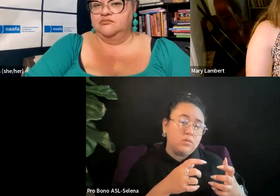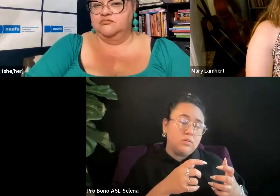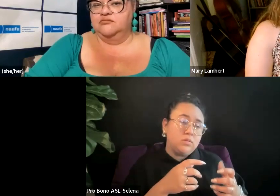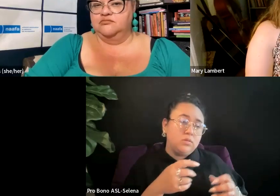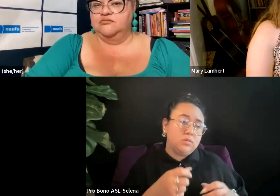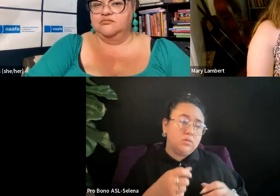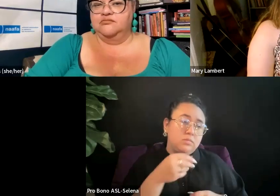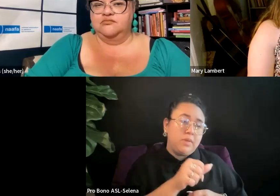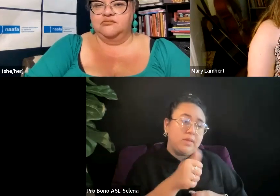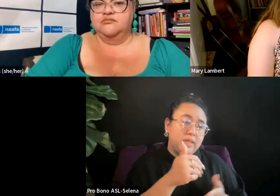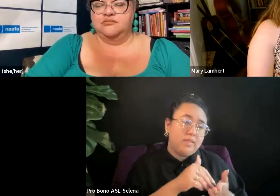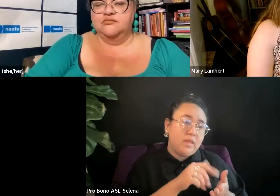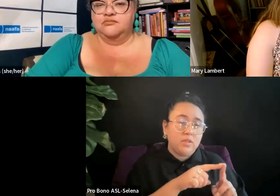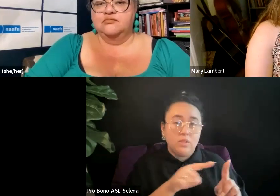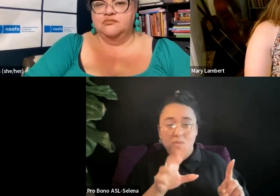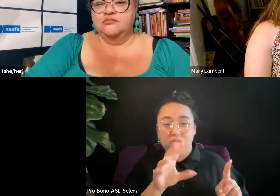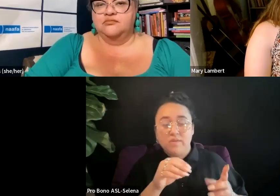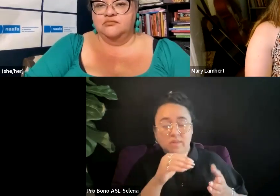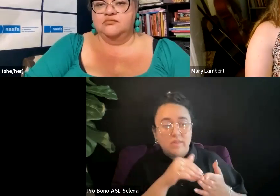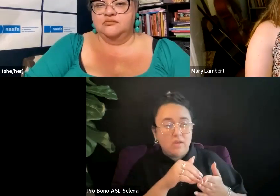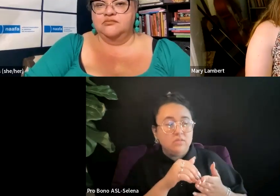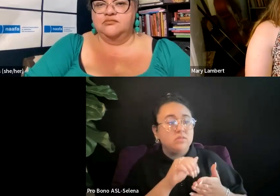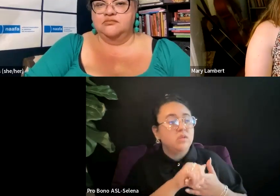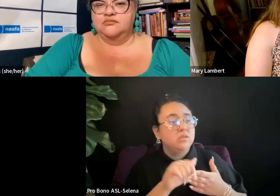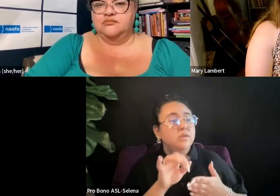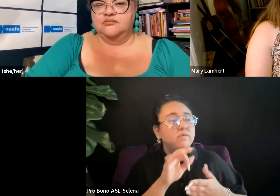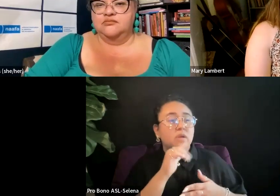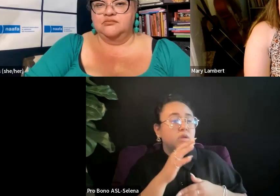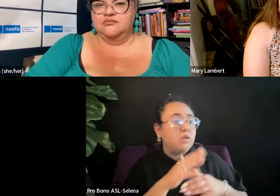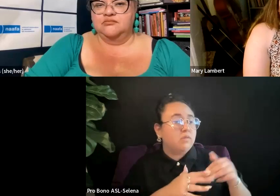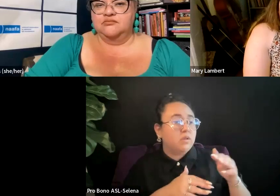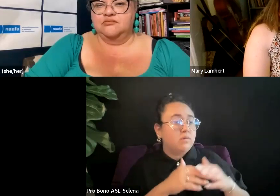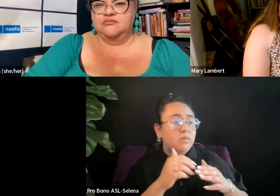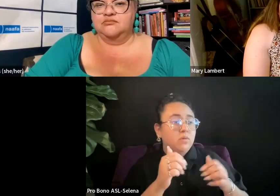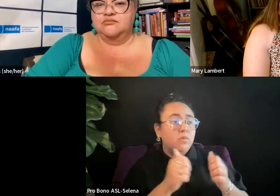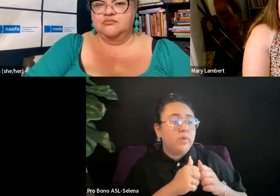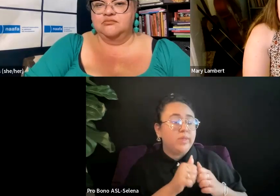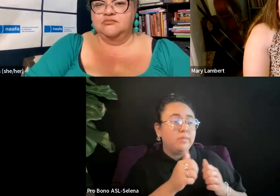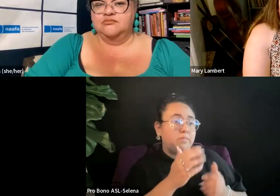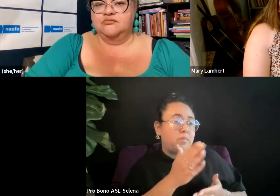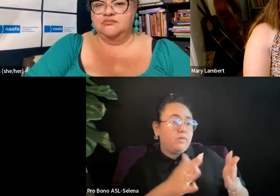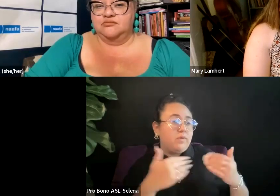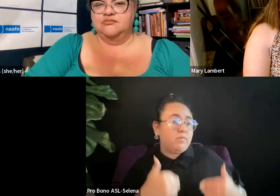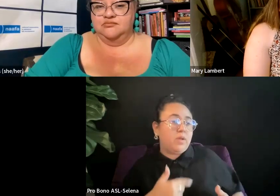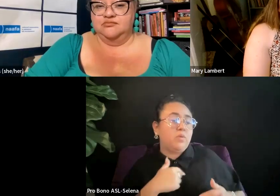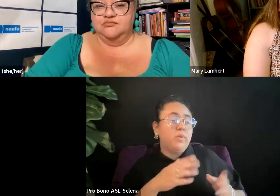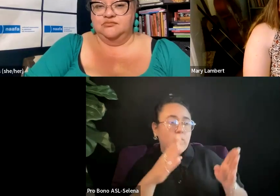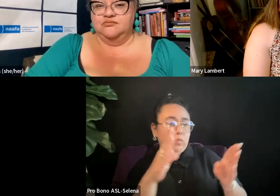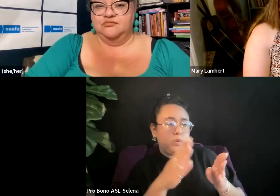to about $50,000, if you're uncomfortable with the part of your body, we can have it shaved down or we can change it in the video.